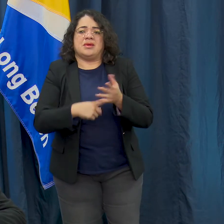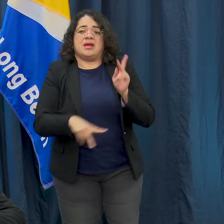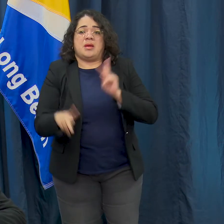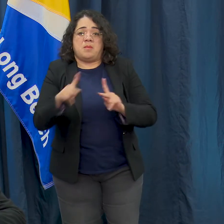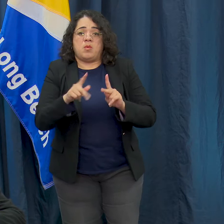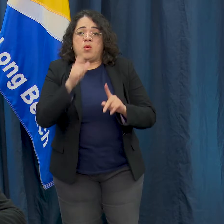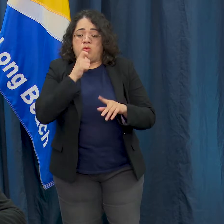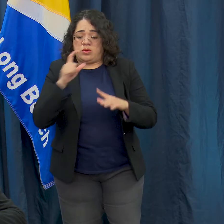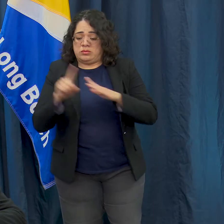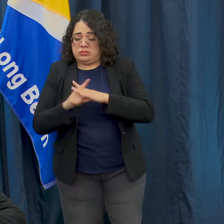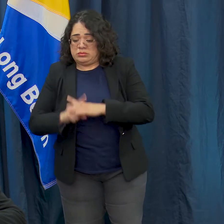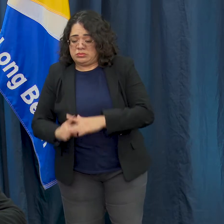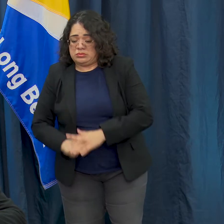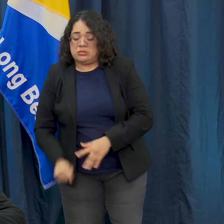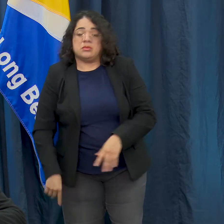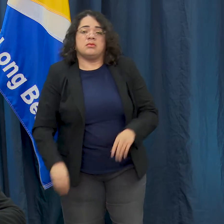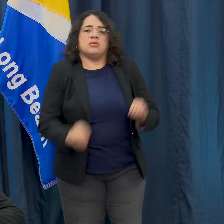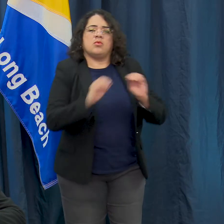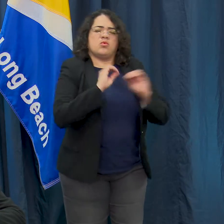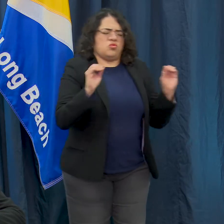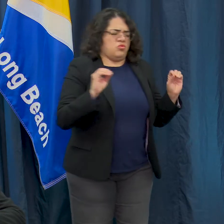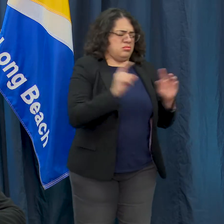and asymptomatic front line workers that are the most at